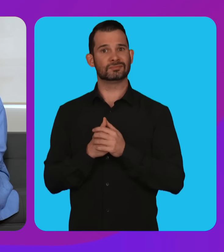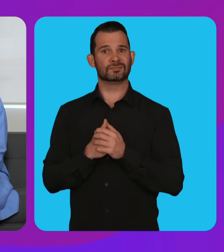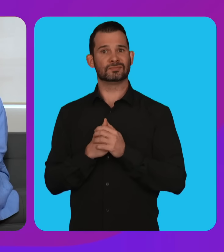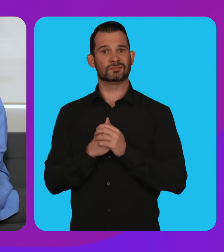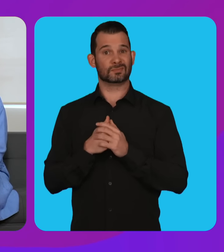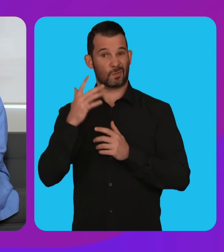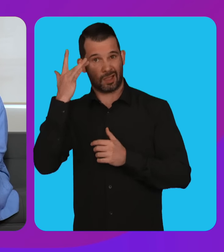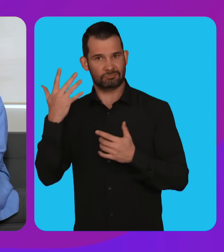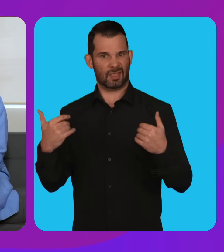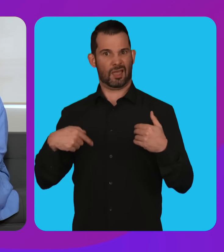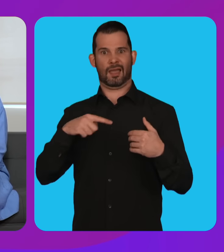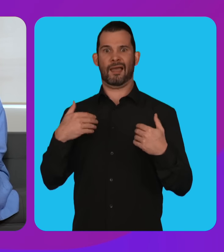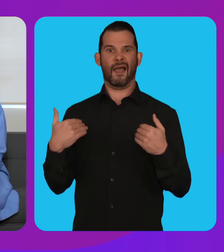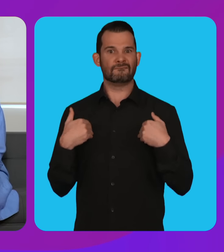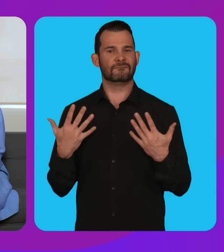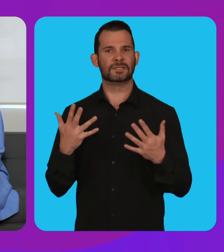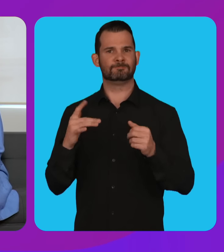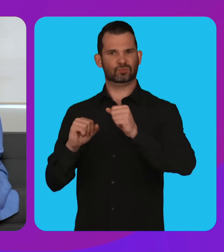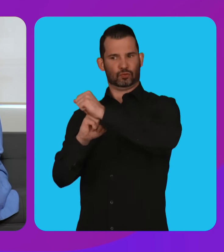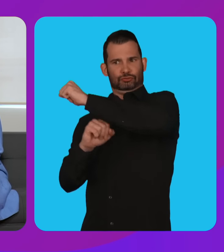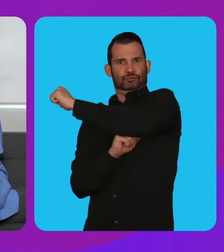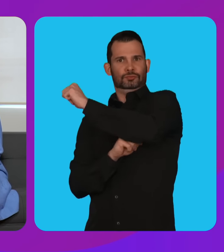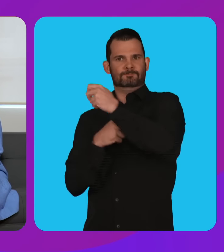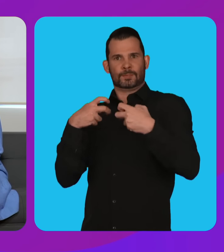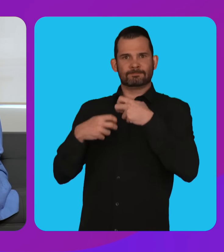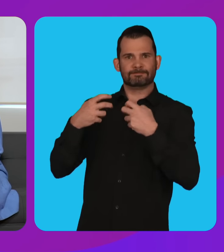But it is an ongoing challenge because we